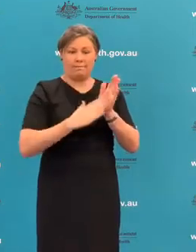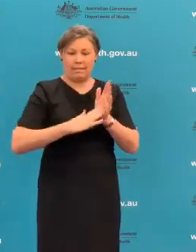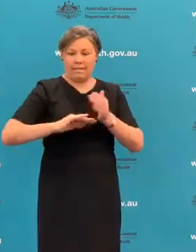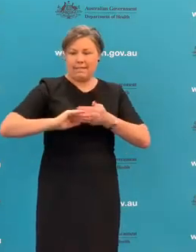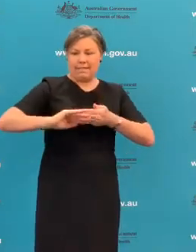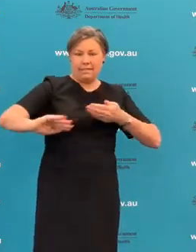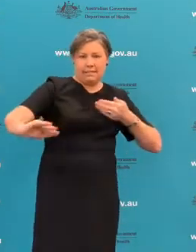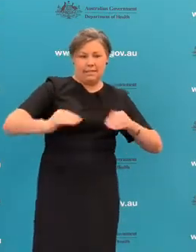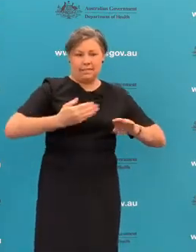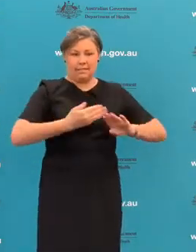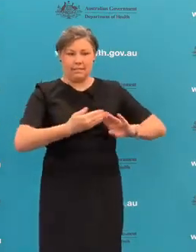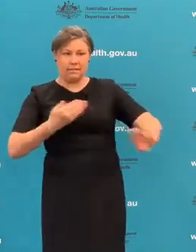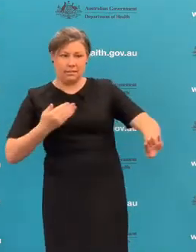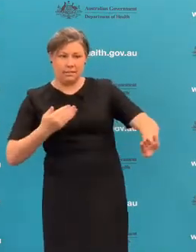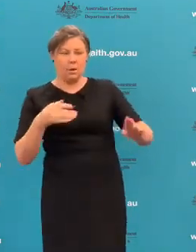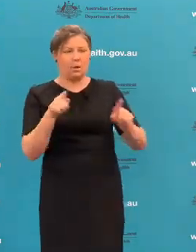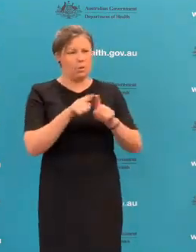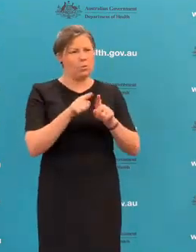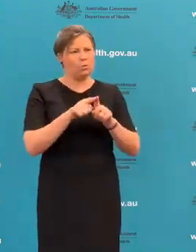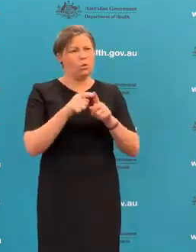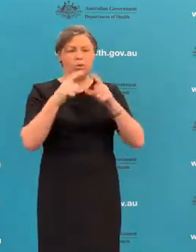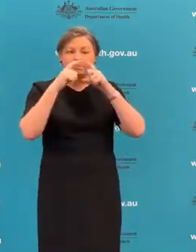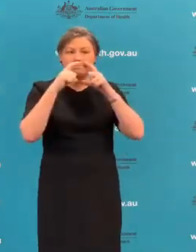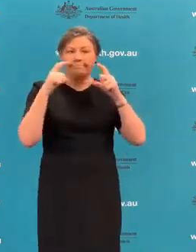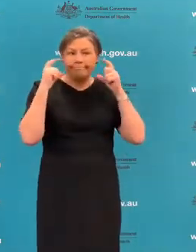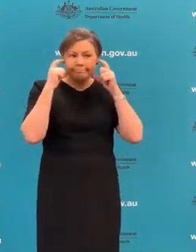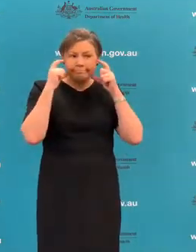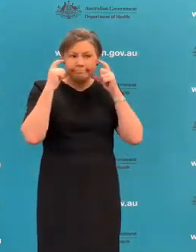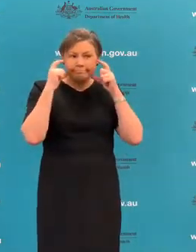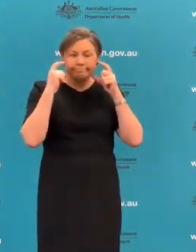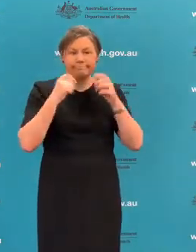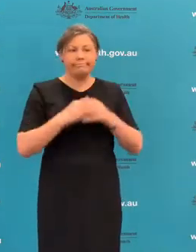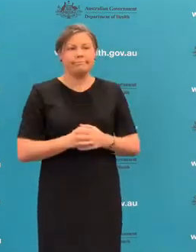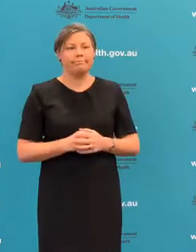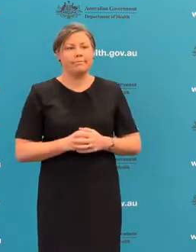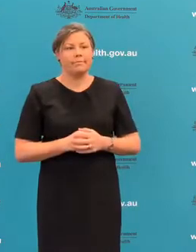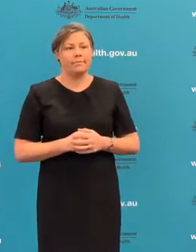and the guidance on mask wearing. It also reinforces the continuing focus on